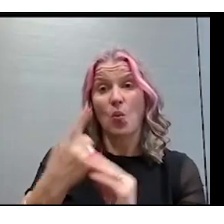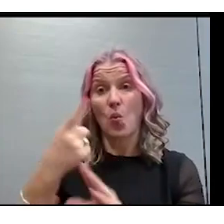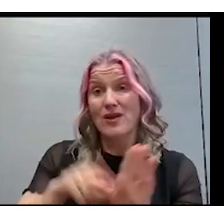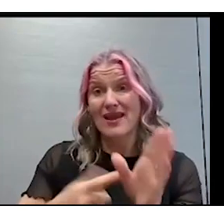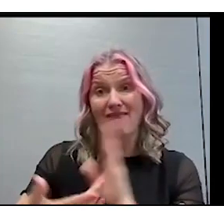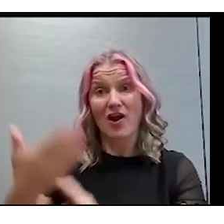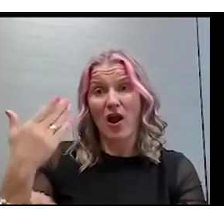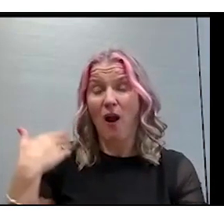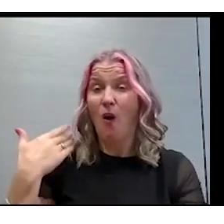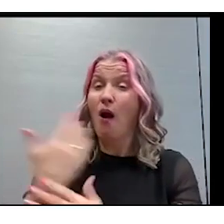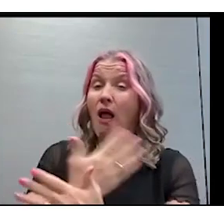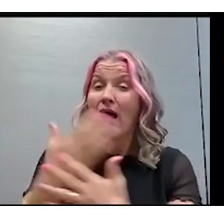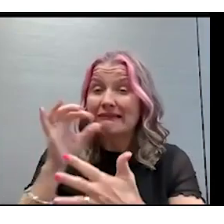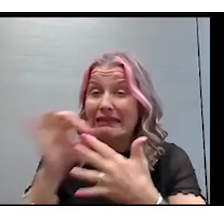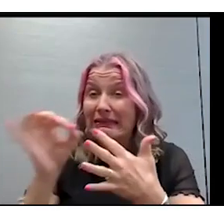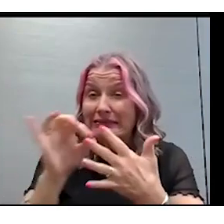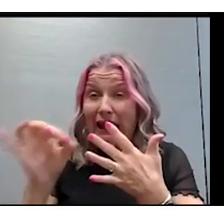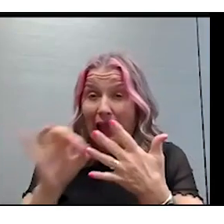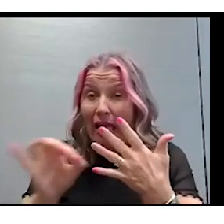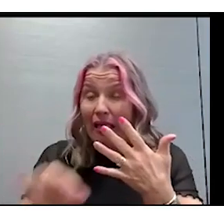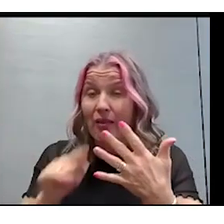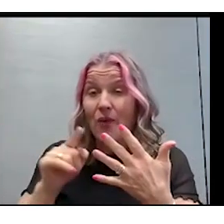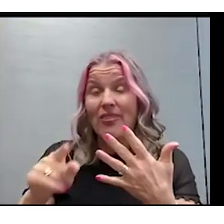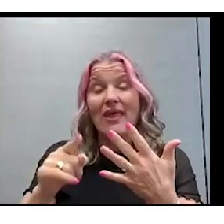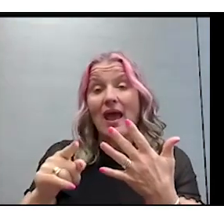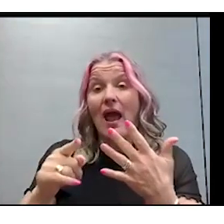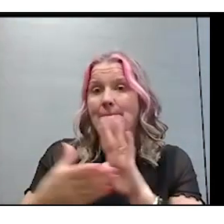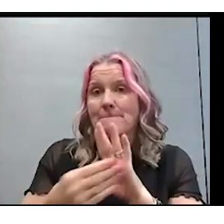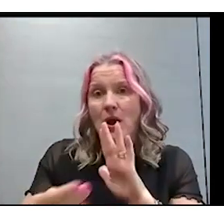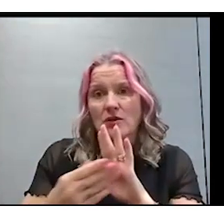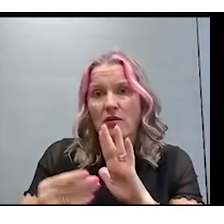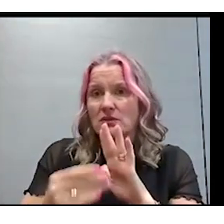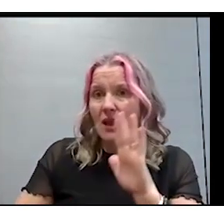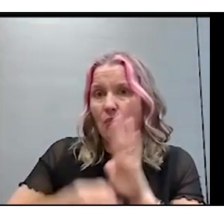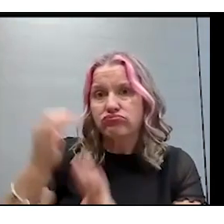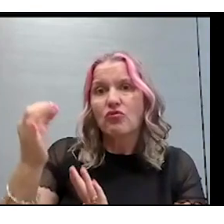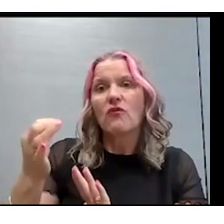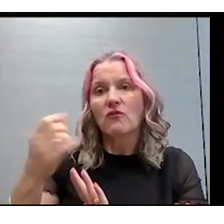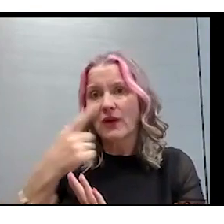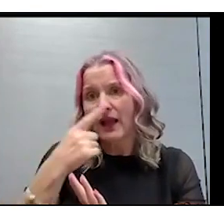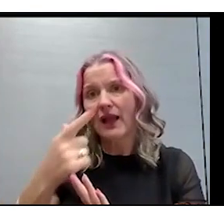very detailed with these models improving. We actually can be a lot prefer in terms